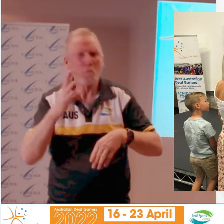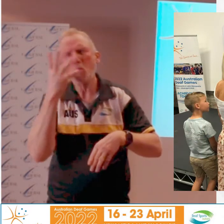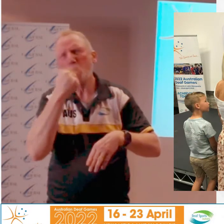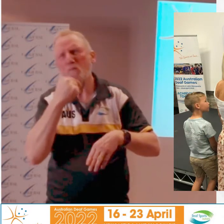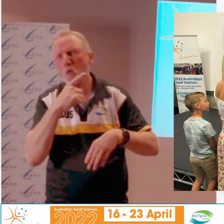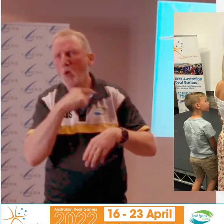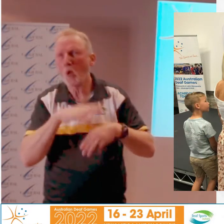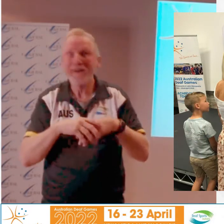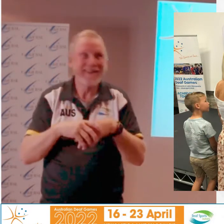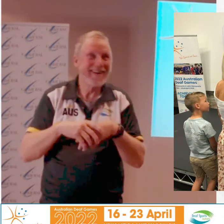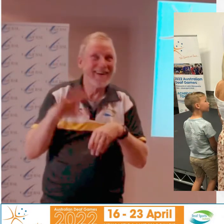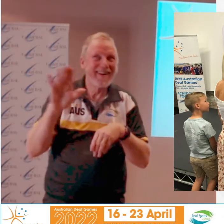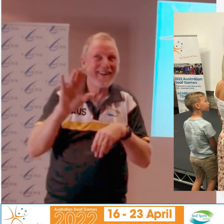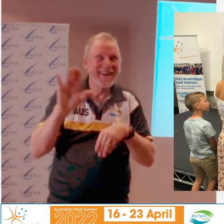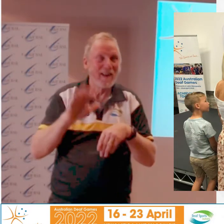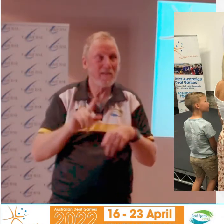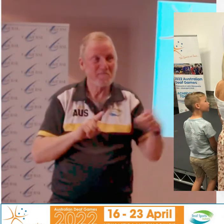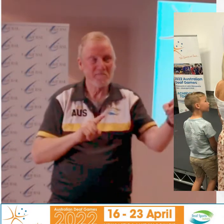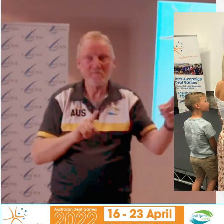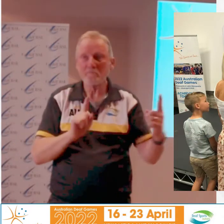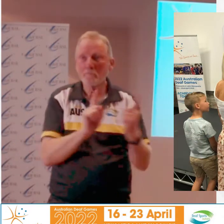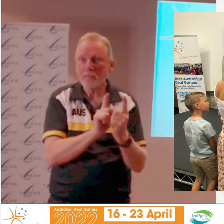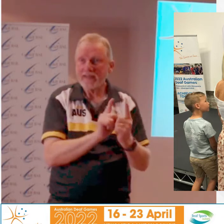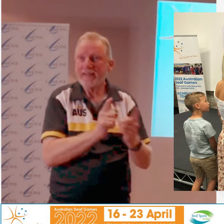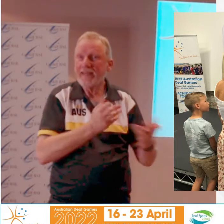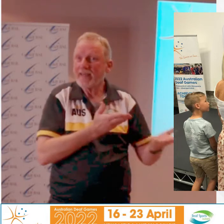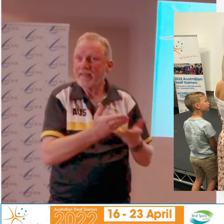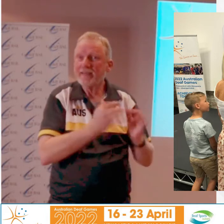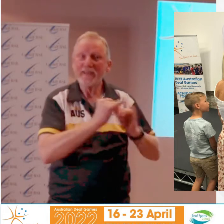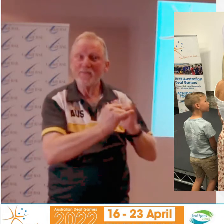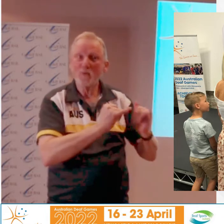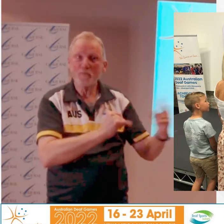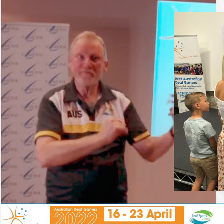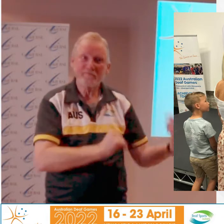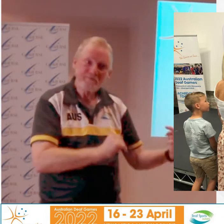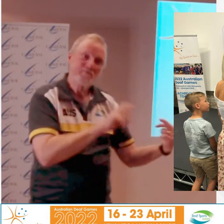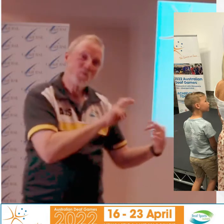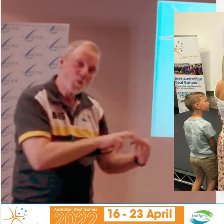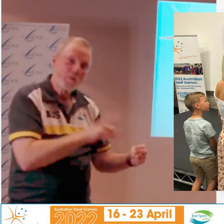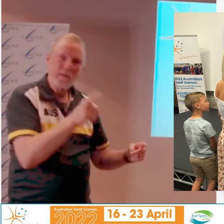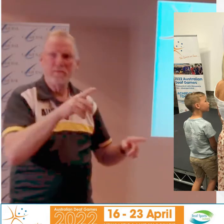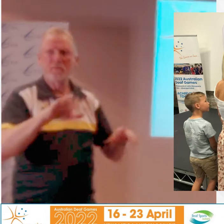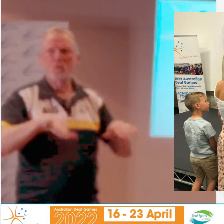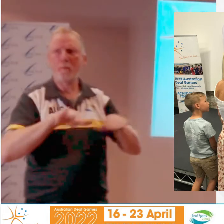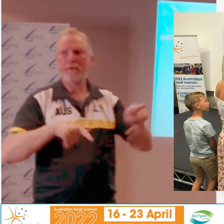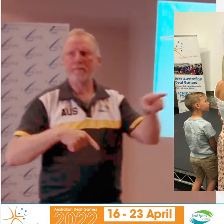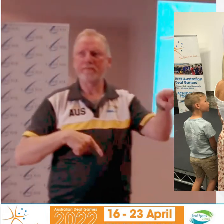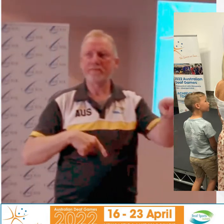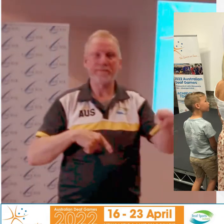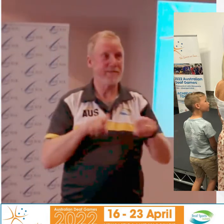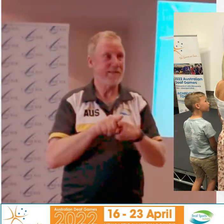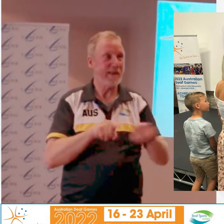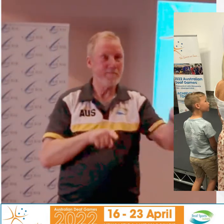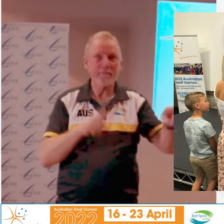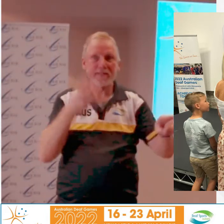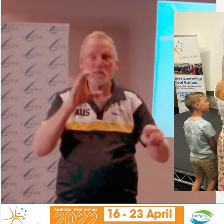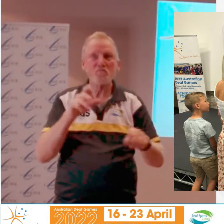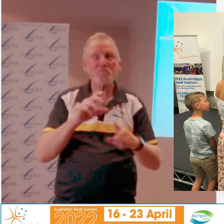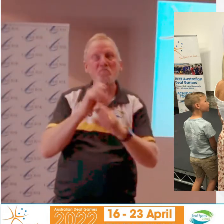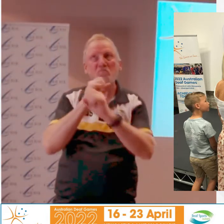this morning she was so gorgeous Cindy met with her and spoke with her and she's really